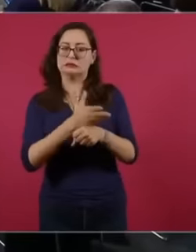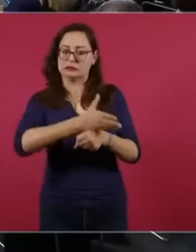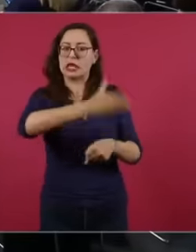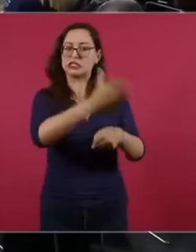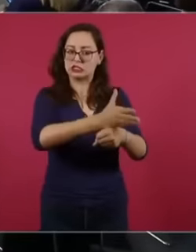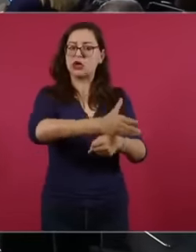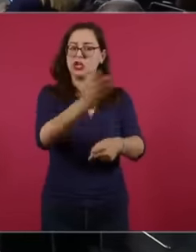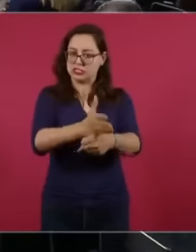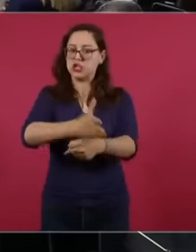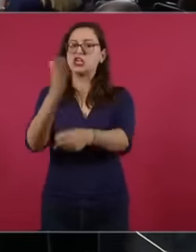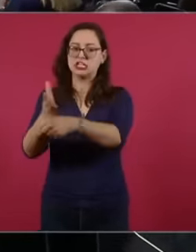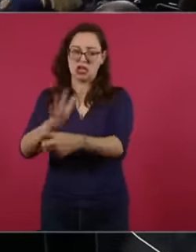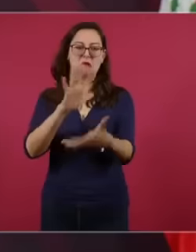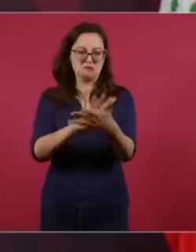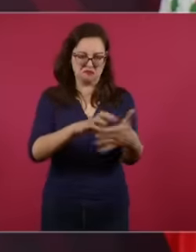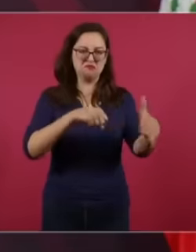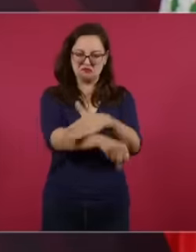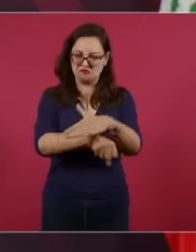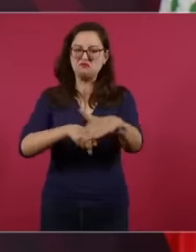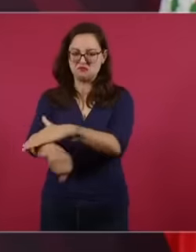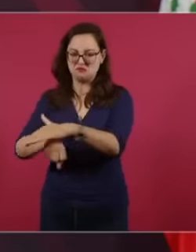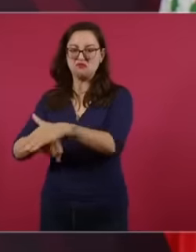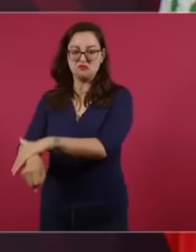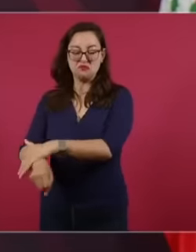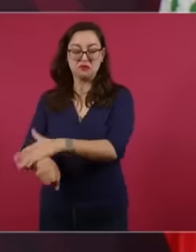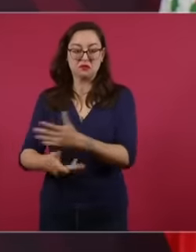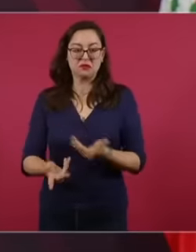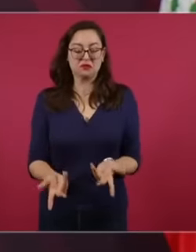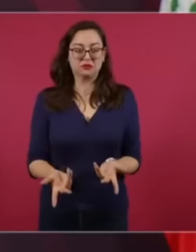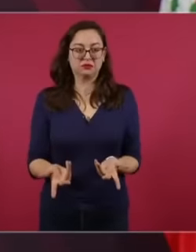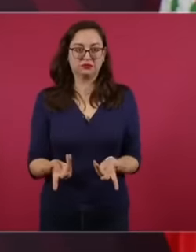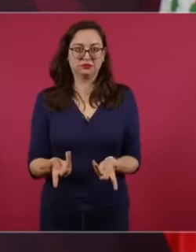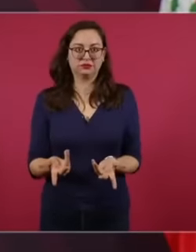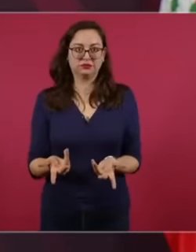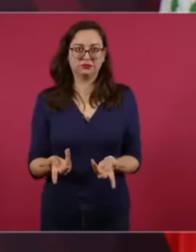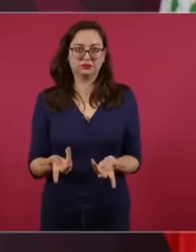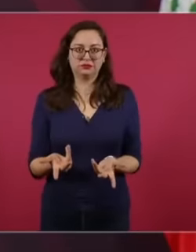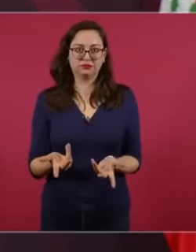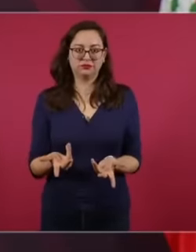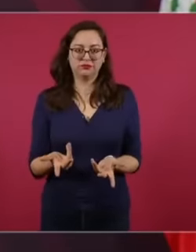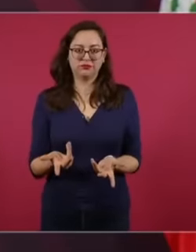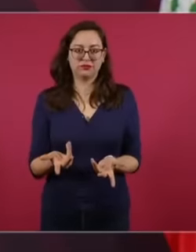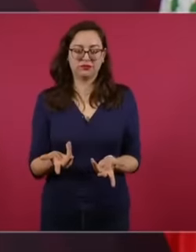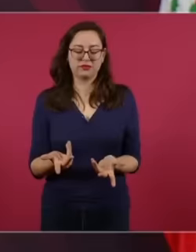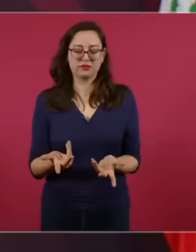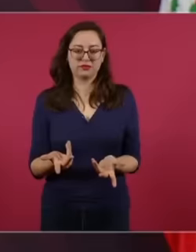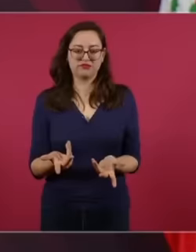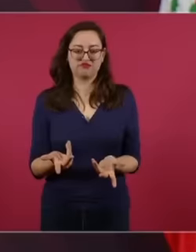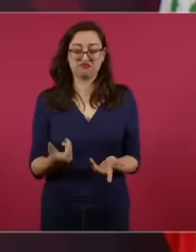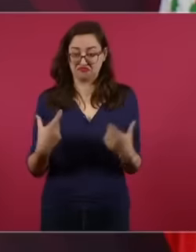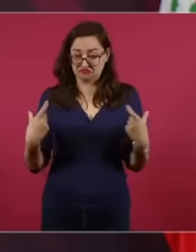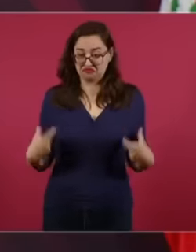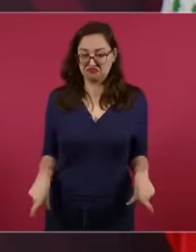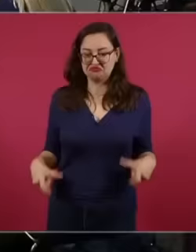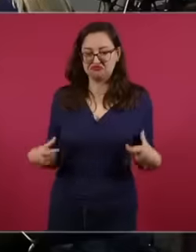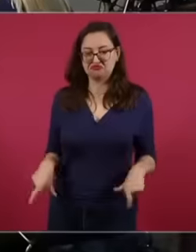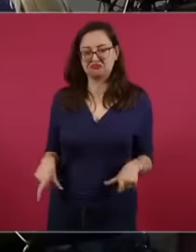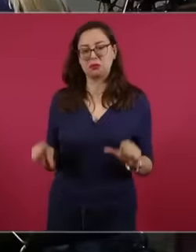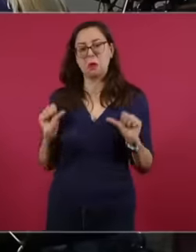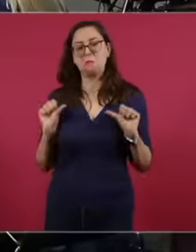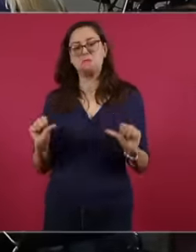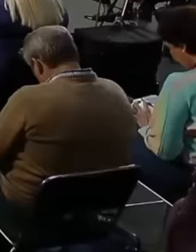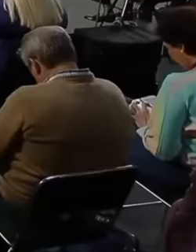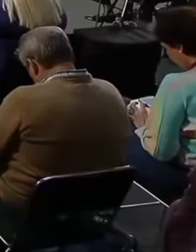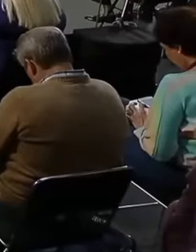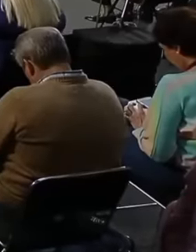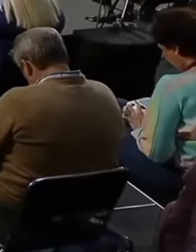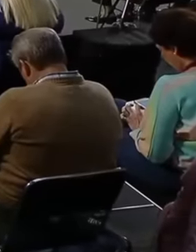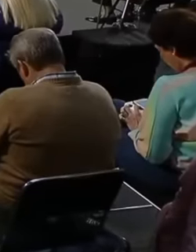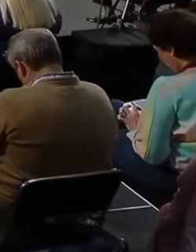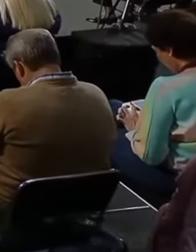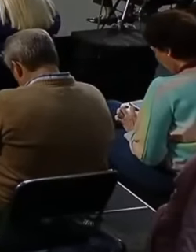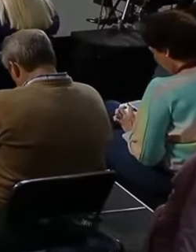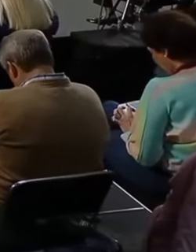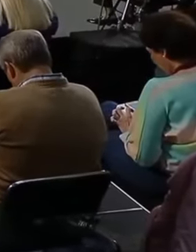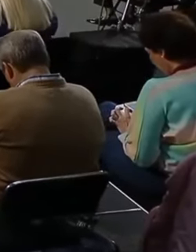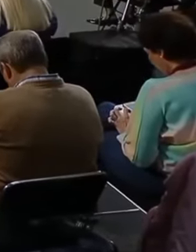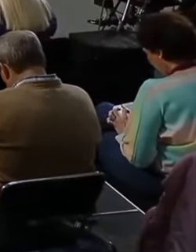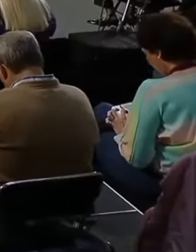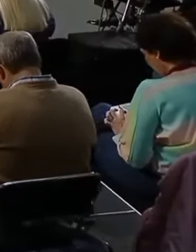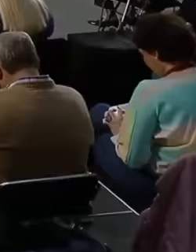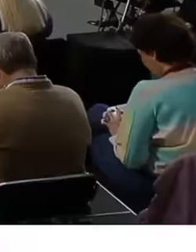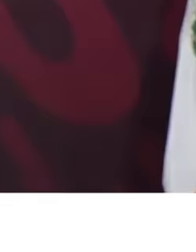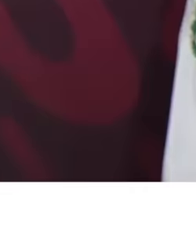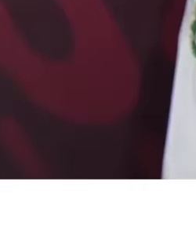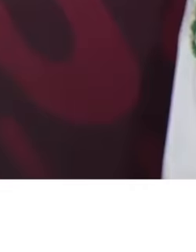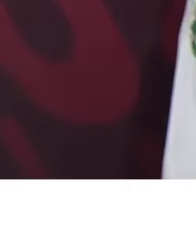innocence, those who have money, as they said before